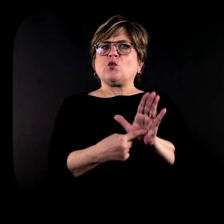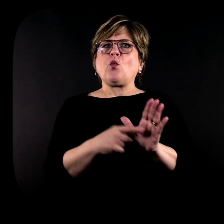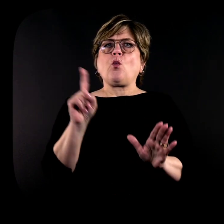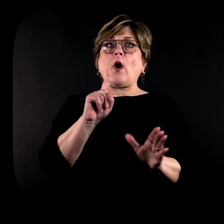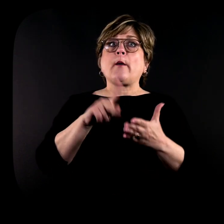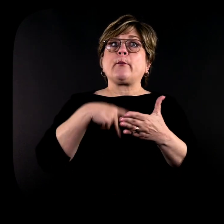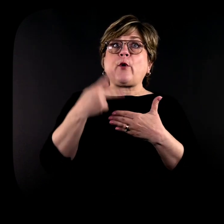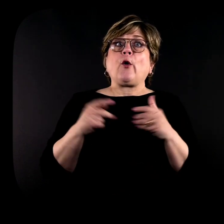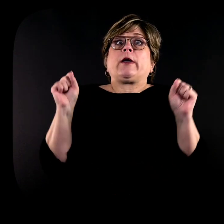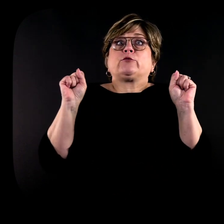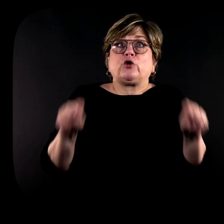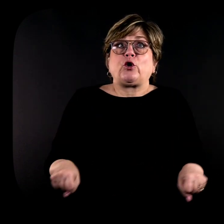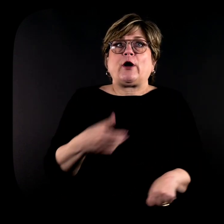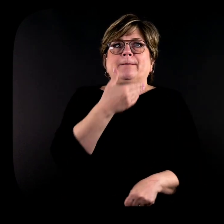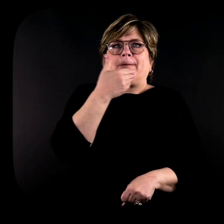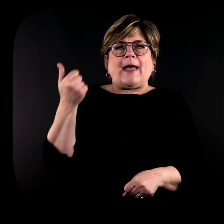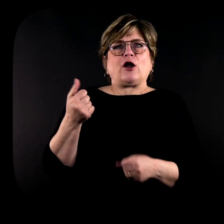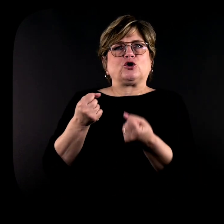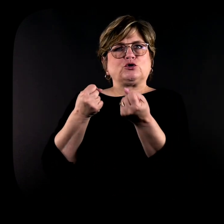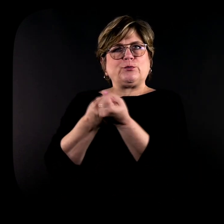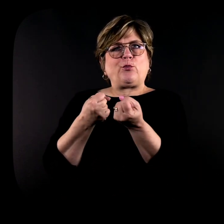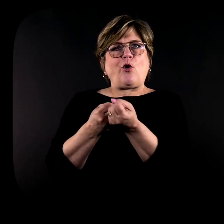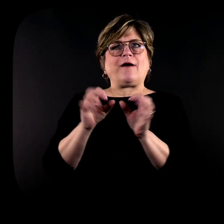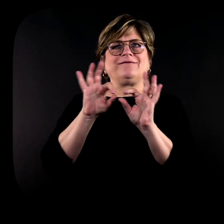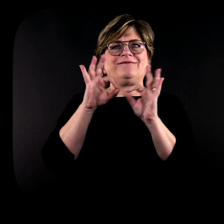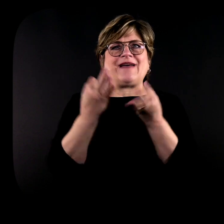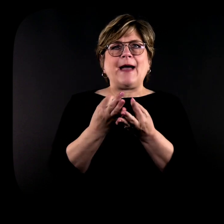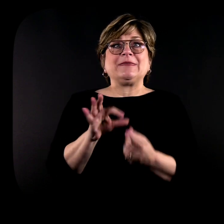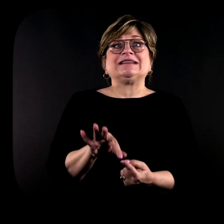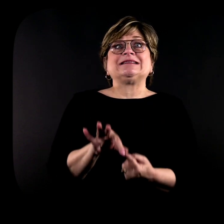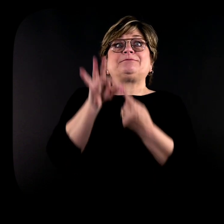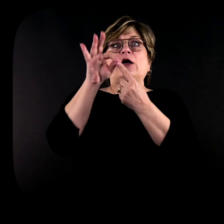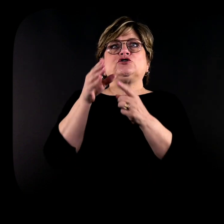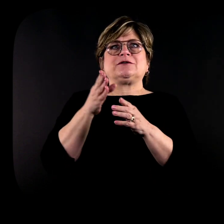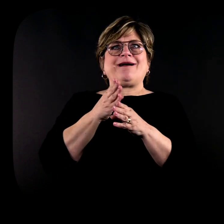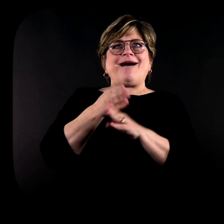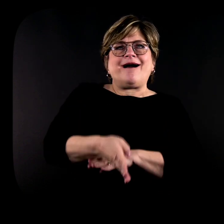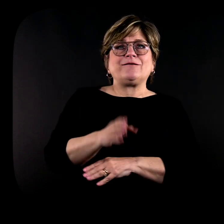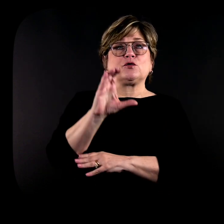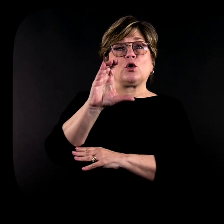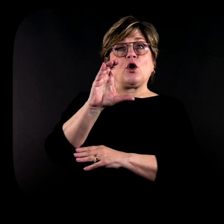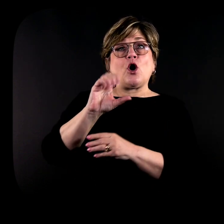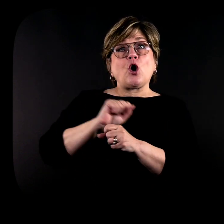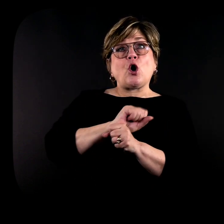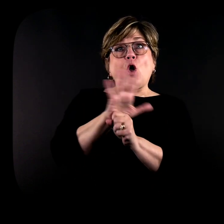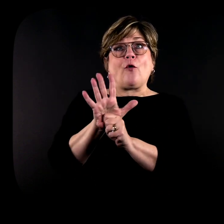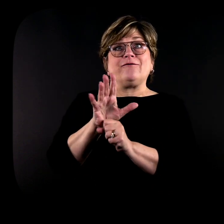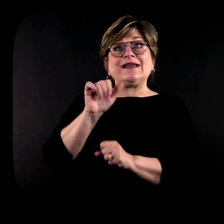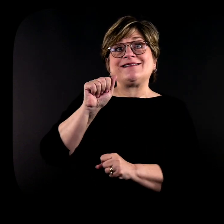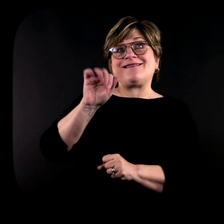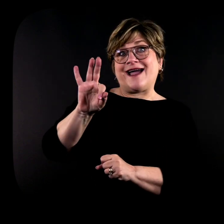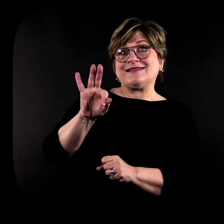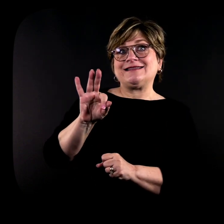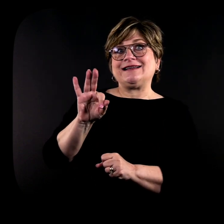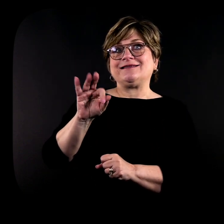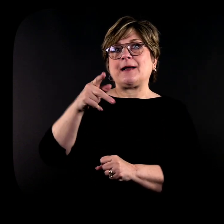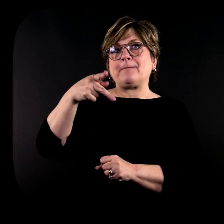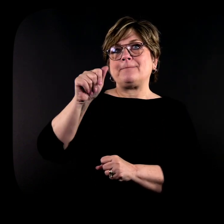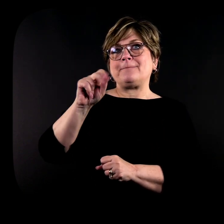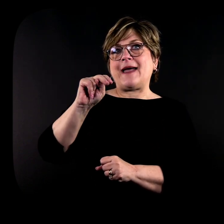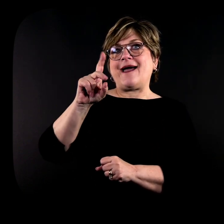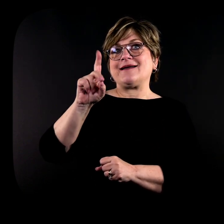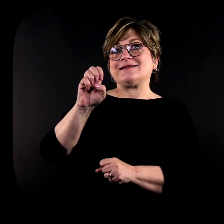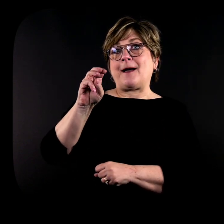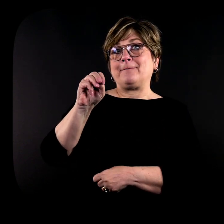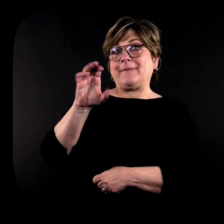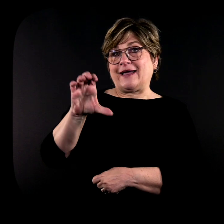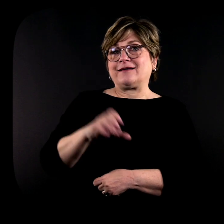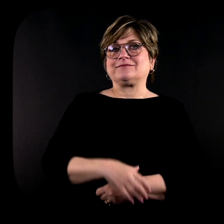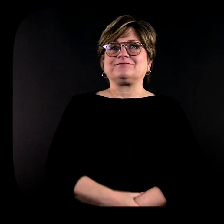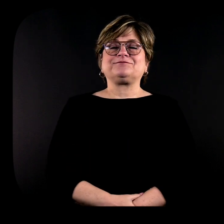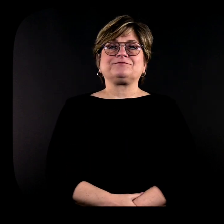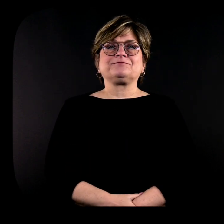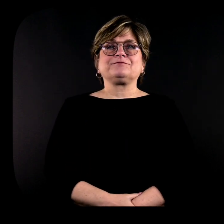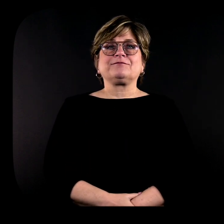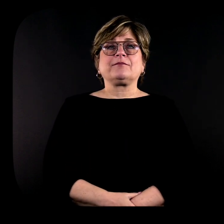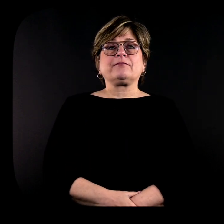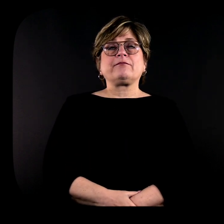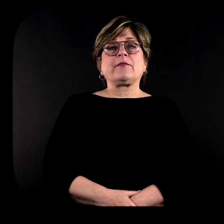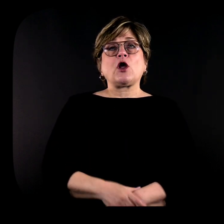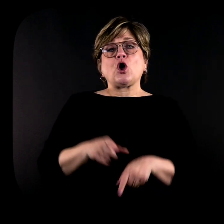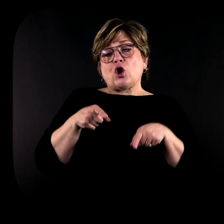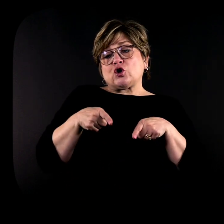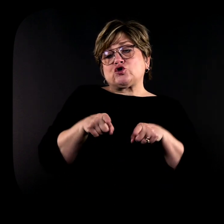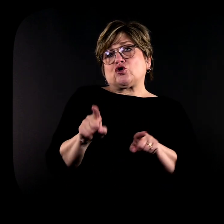programs could better support families, especially after the COVID-19 pandemic.